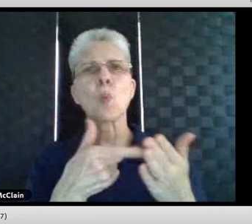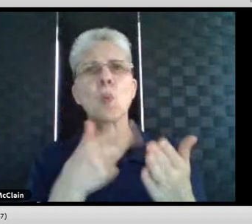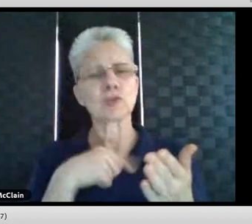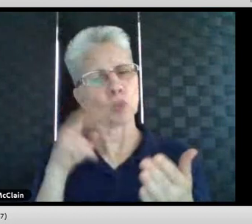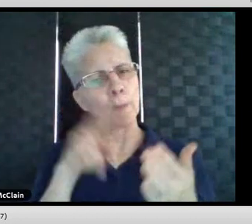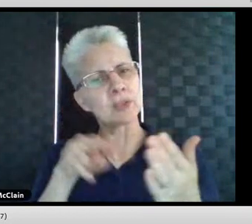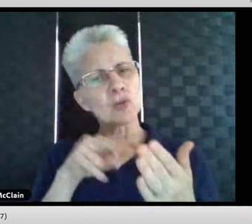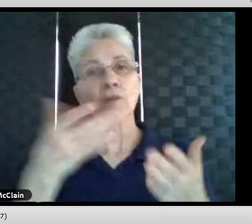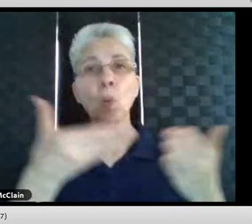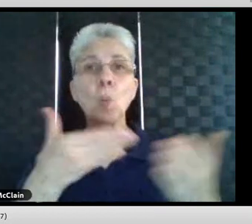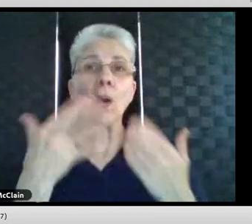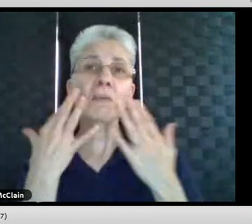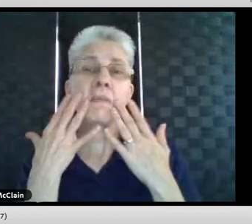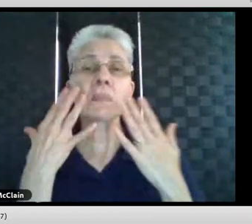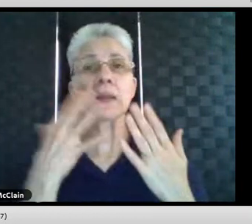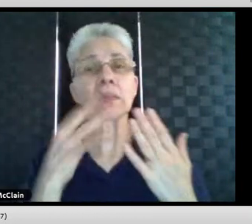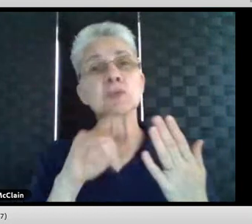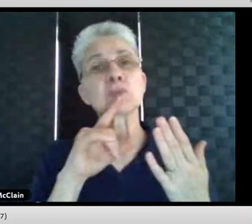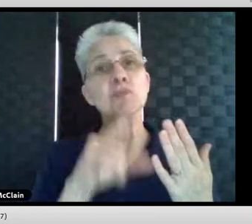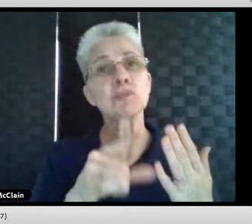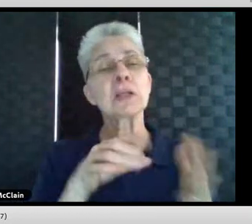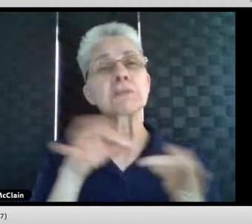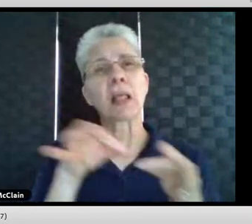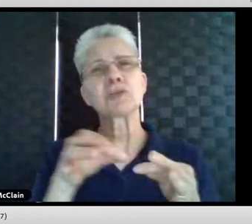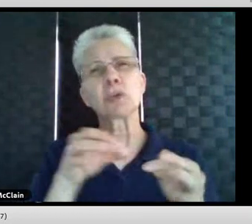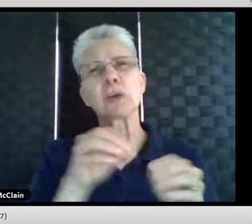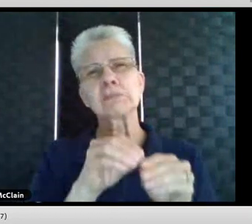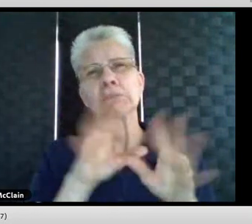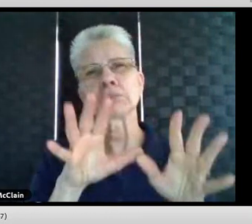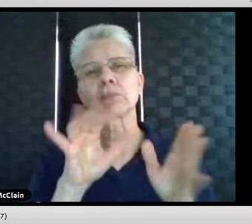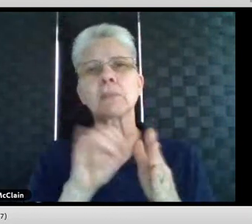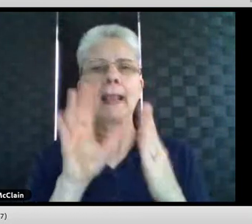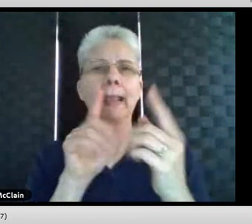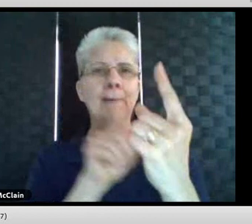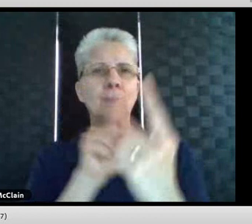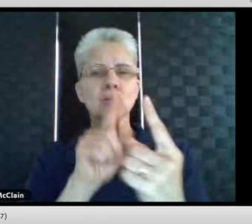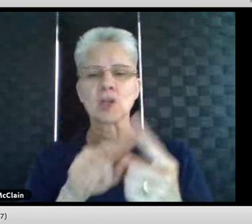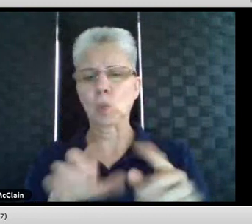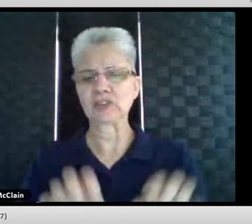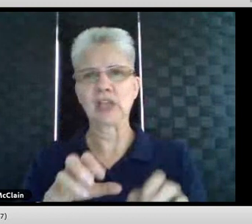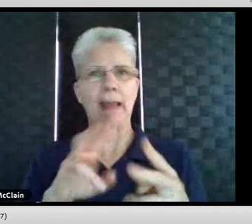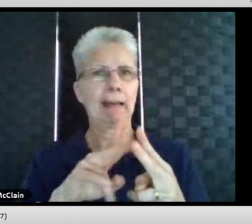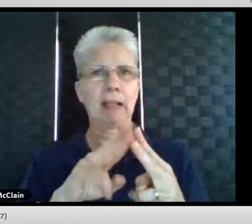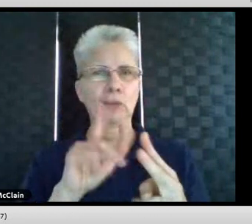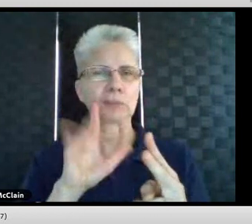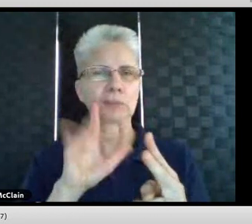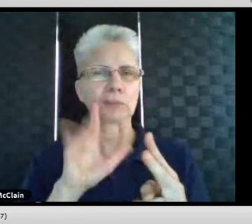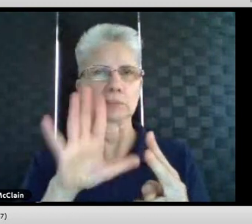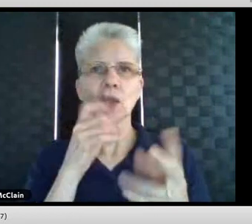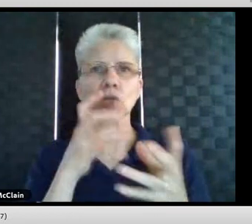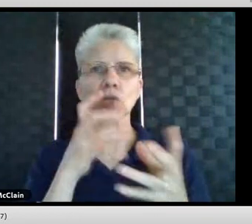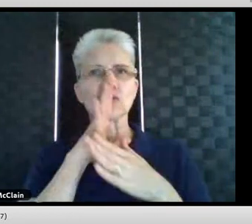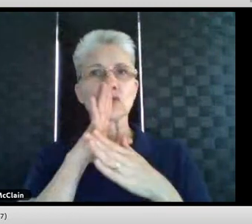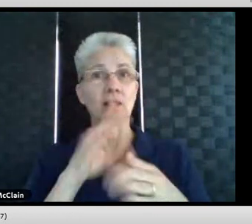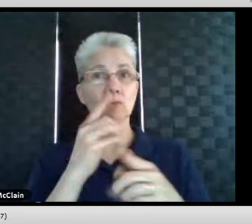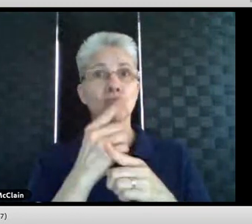"Welcoming atmosphere," and it's pretty explanatory, whether it's in person or in chat, you know, without too much, you know, silence, right?